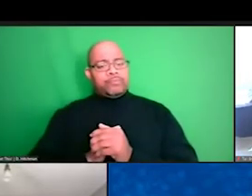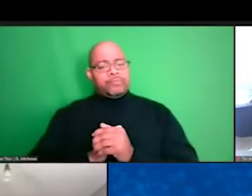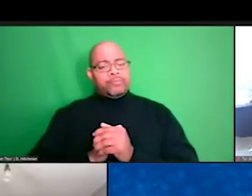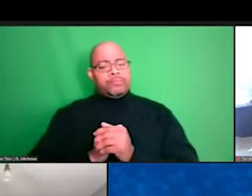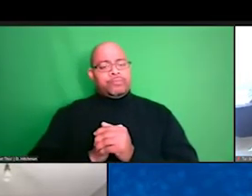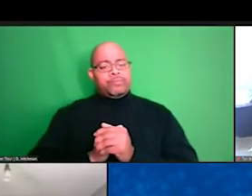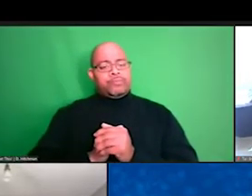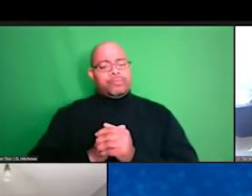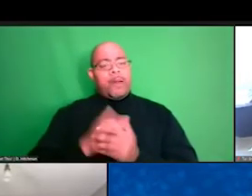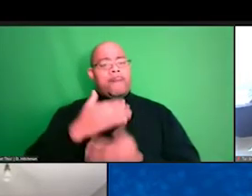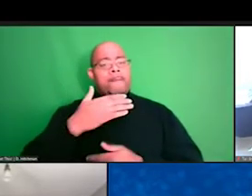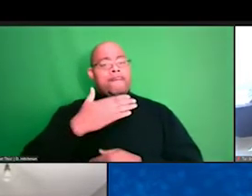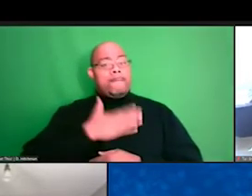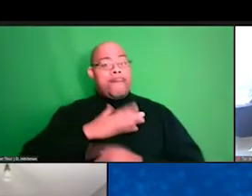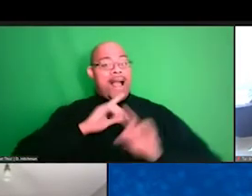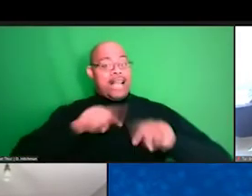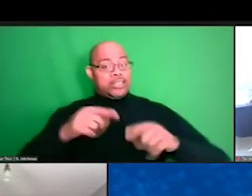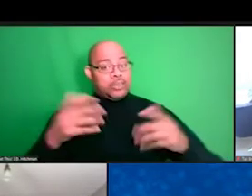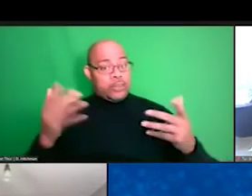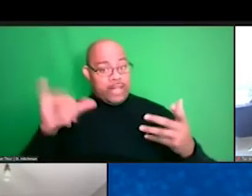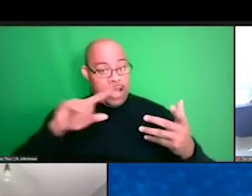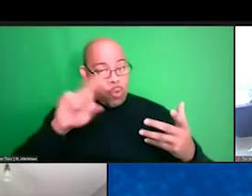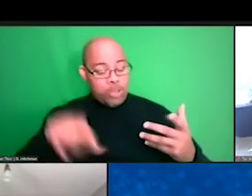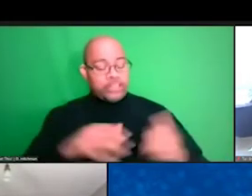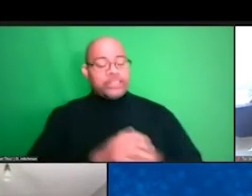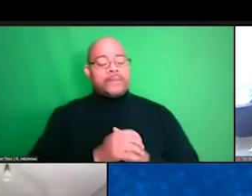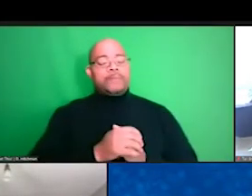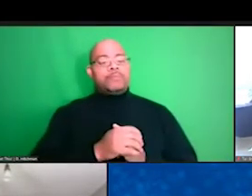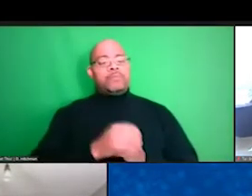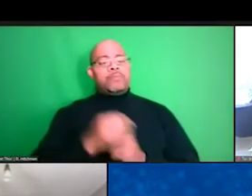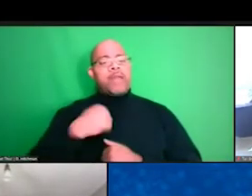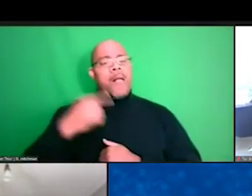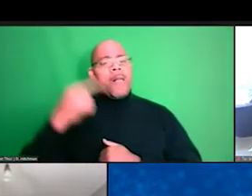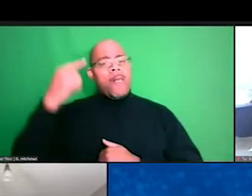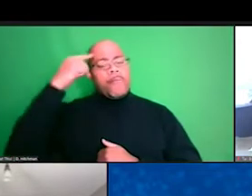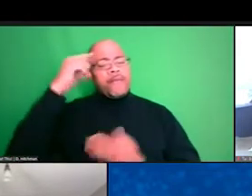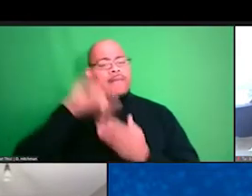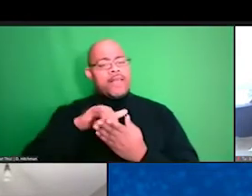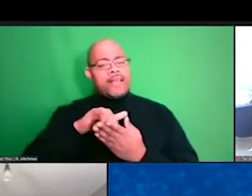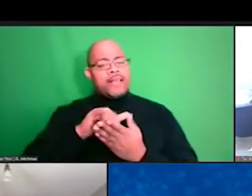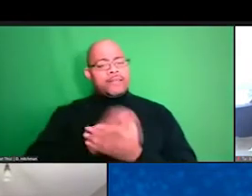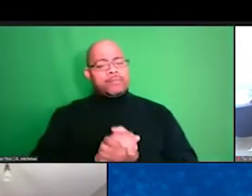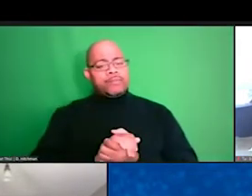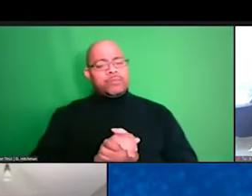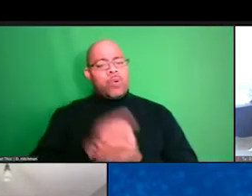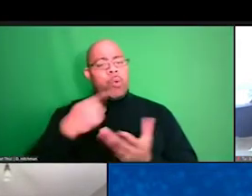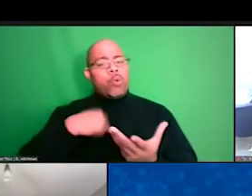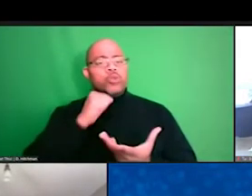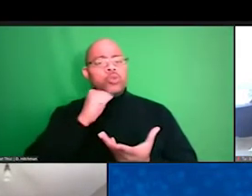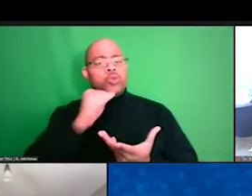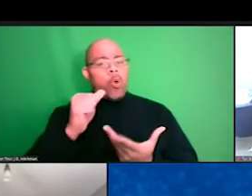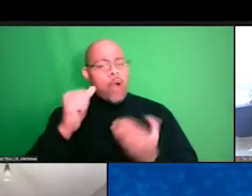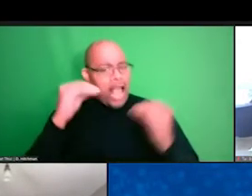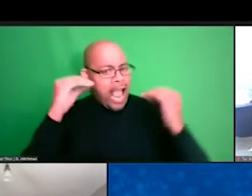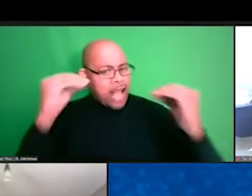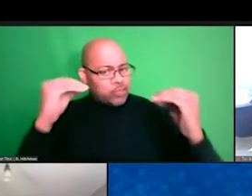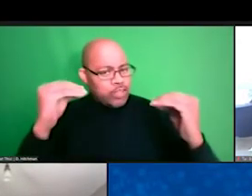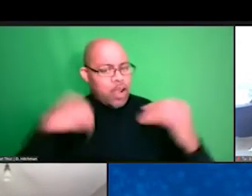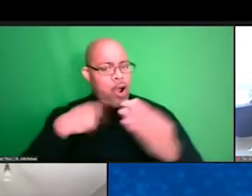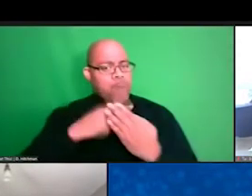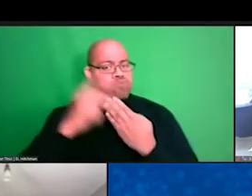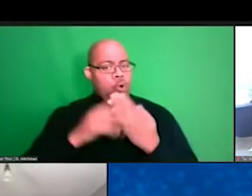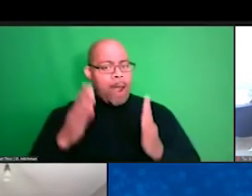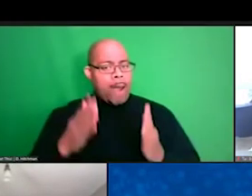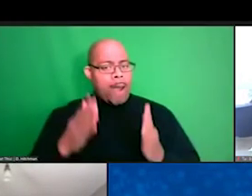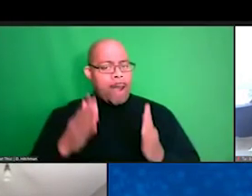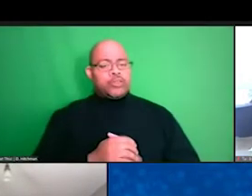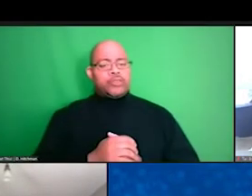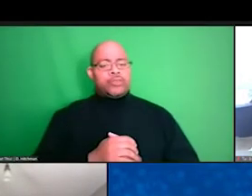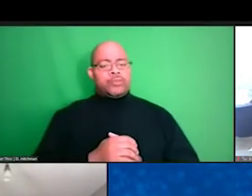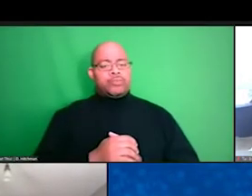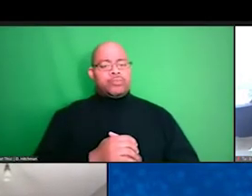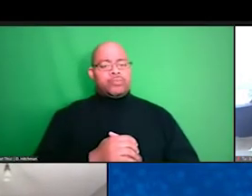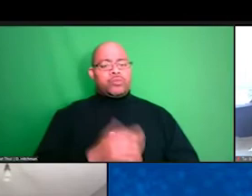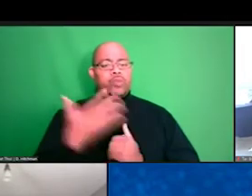to this question is, you know, I think that we don't educate our programmers or executives